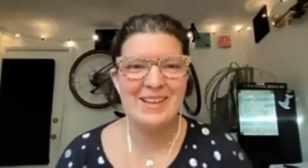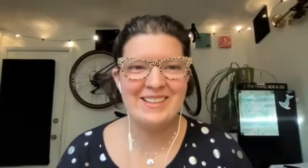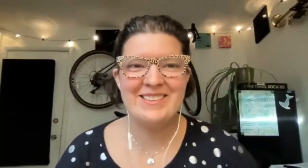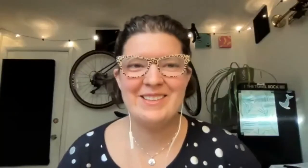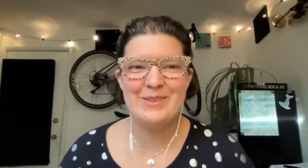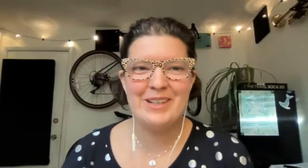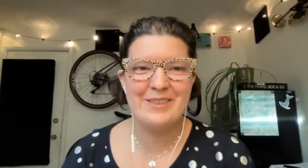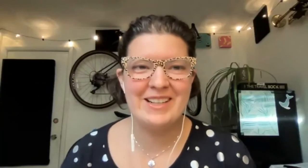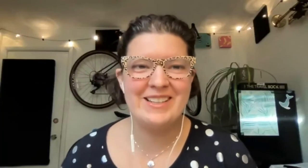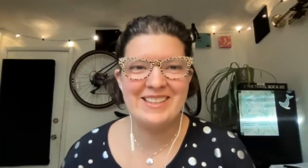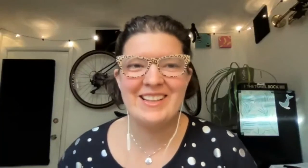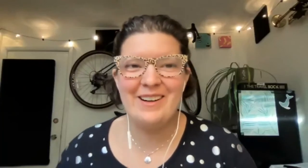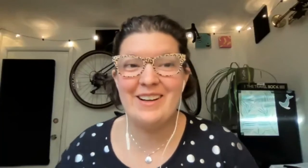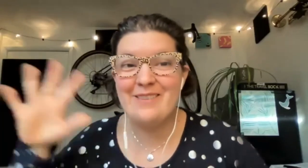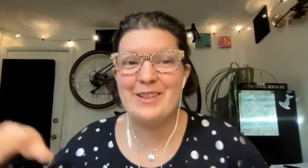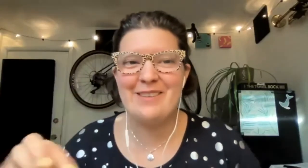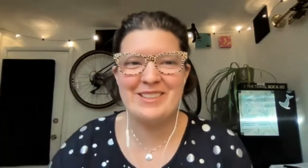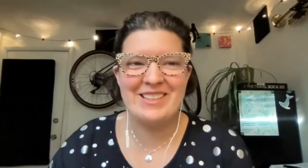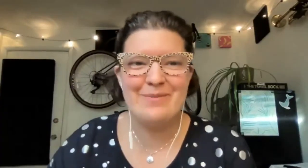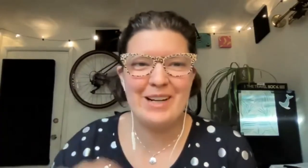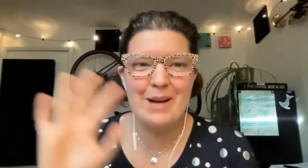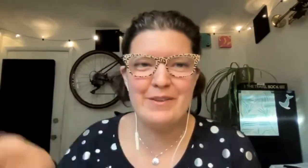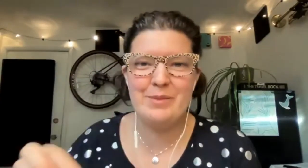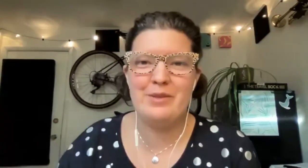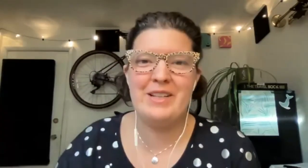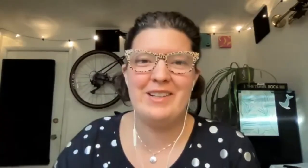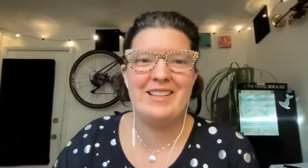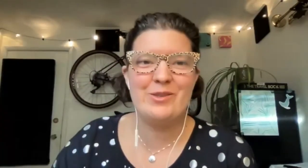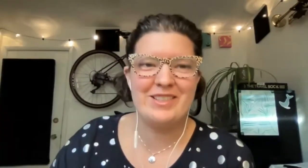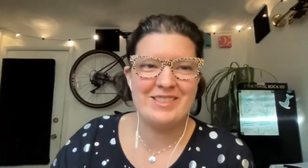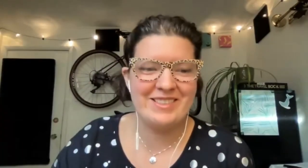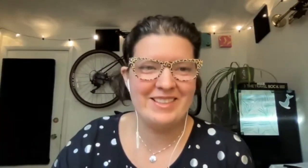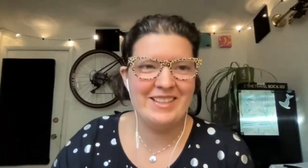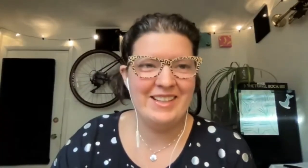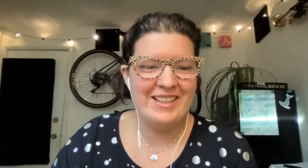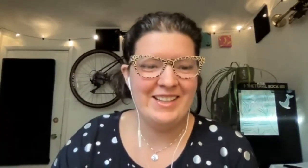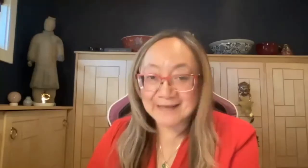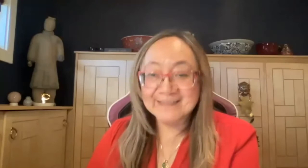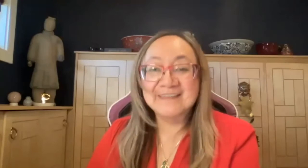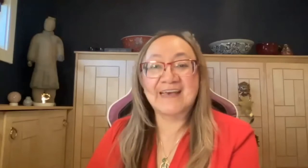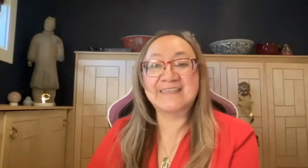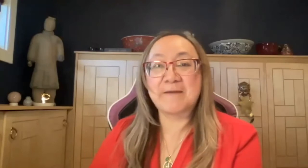I think you covered everything, or I covered everything, but I'm available if anyone has questions. Okay.